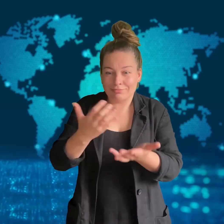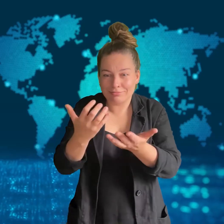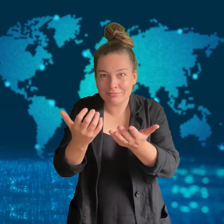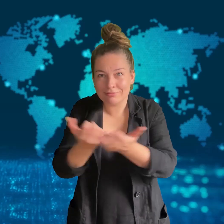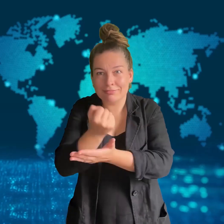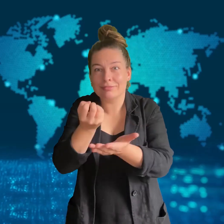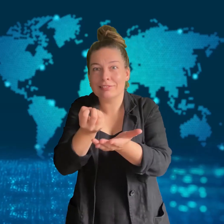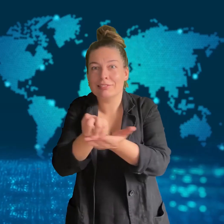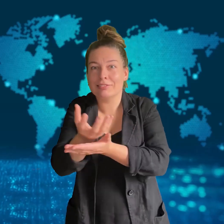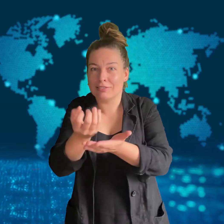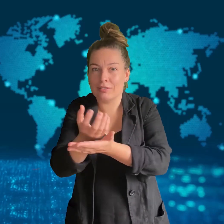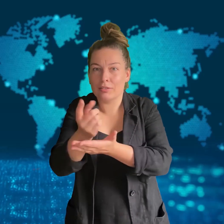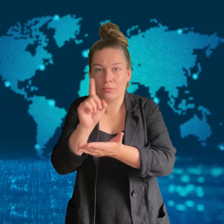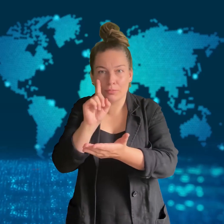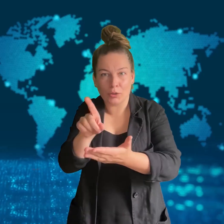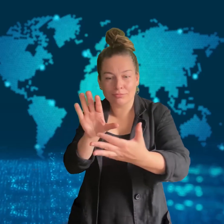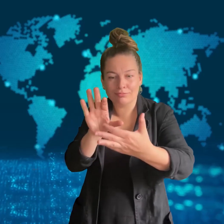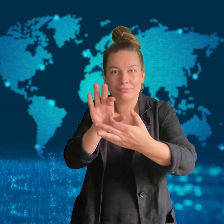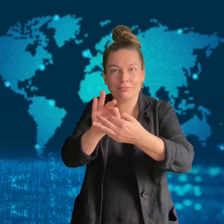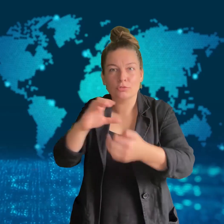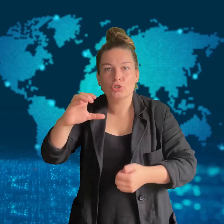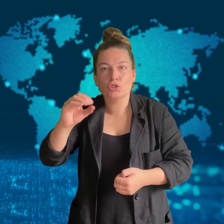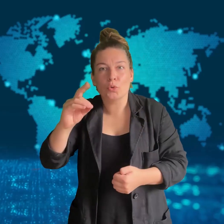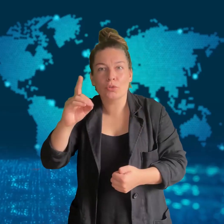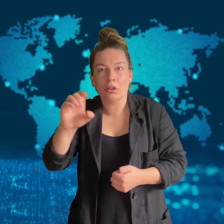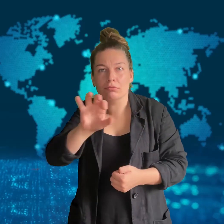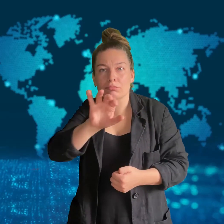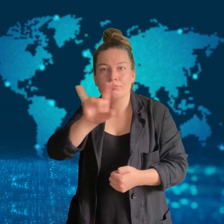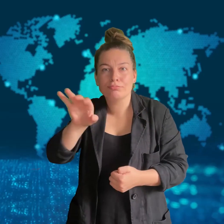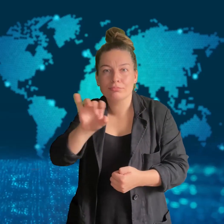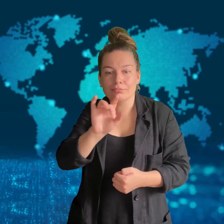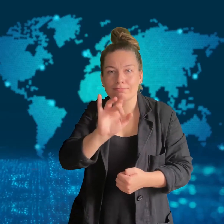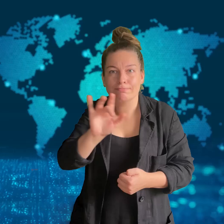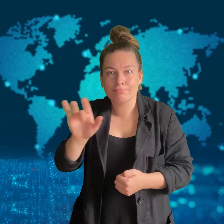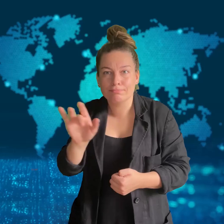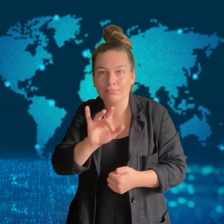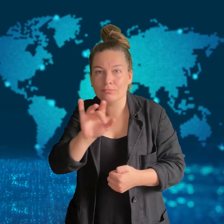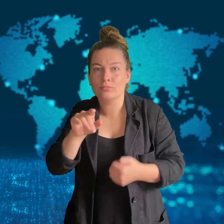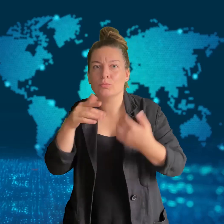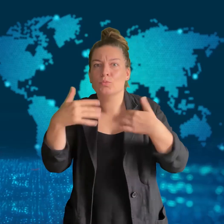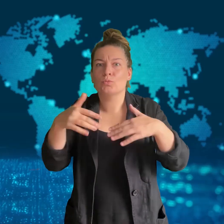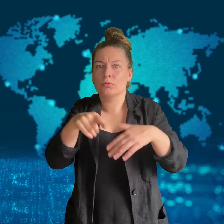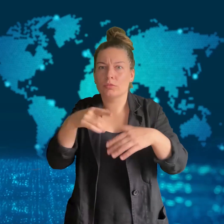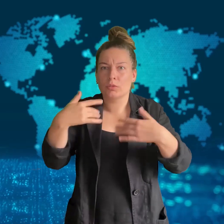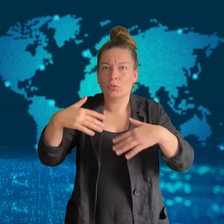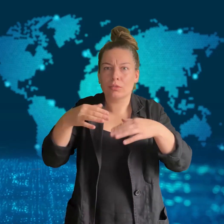and several other intelligence agencies - including Darktrace -